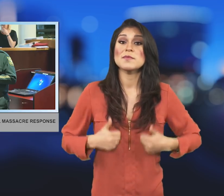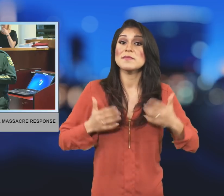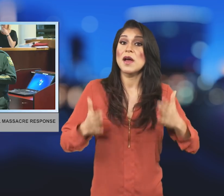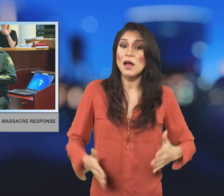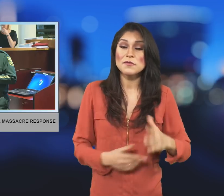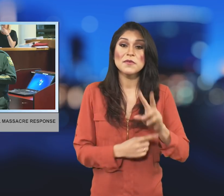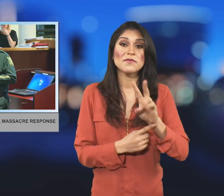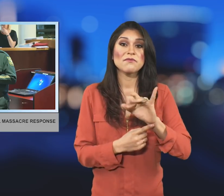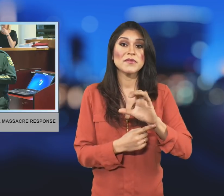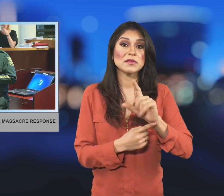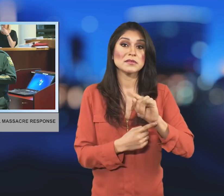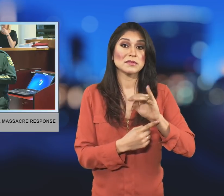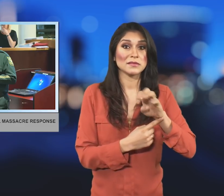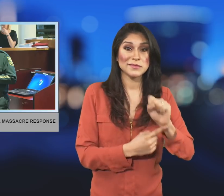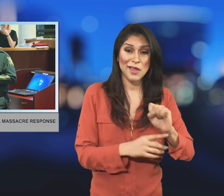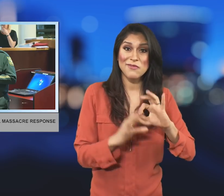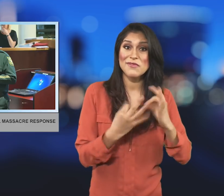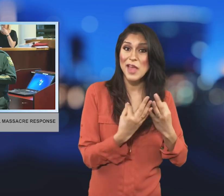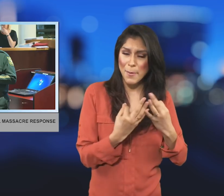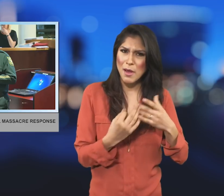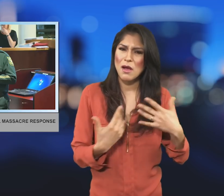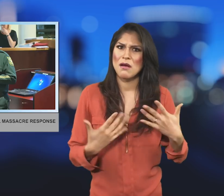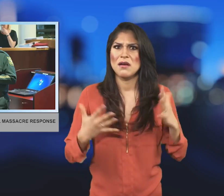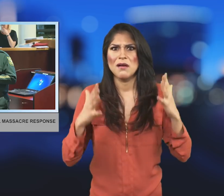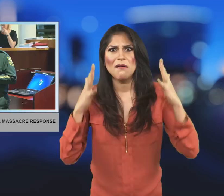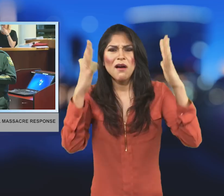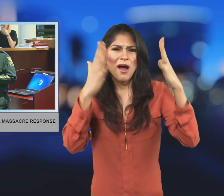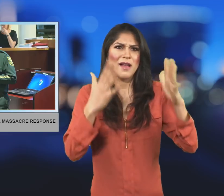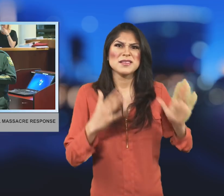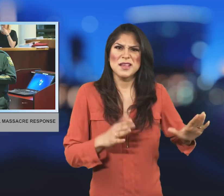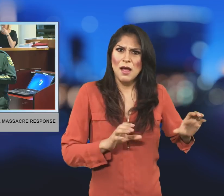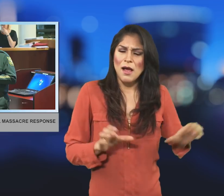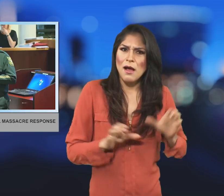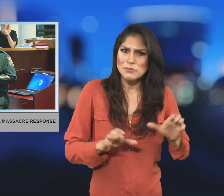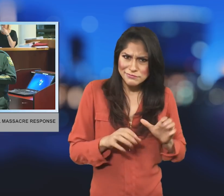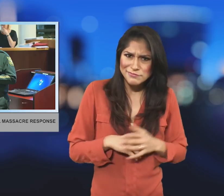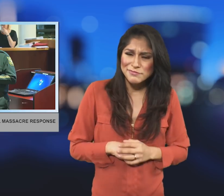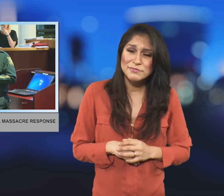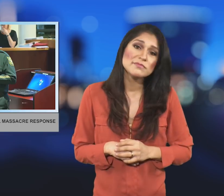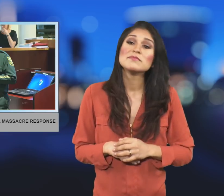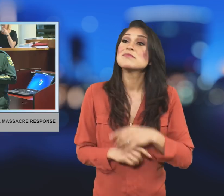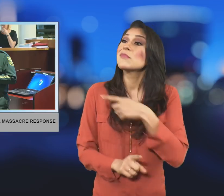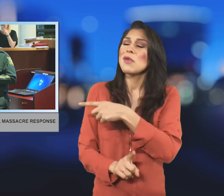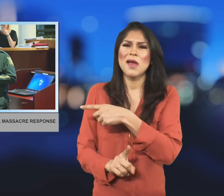Survivors and families of the victims applauded the governor's action.